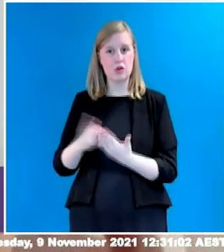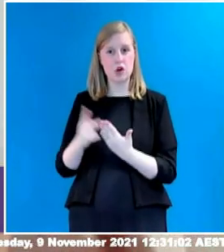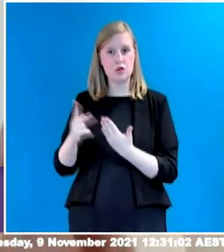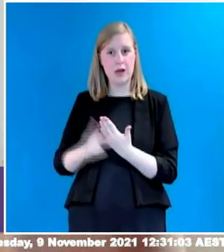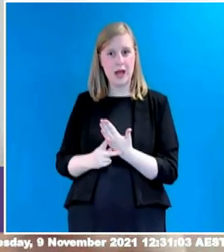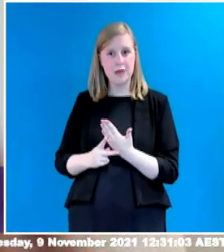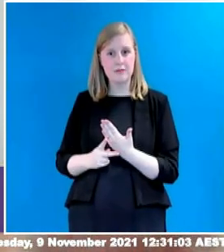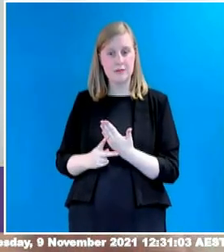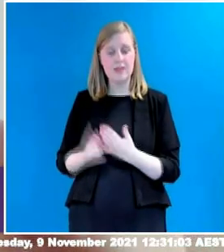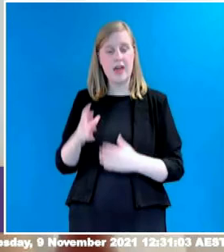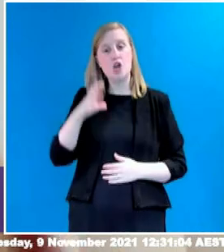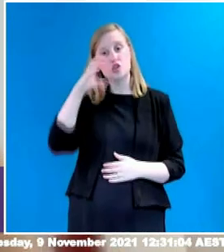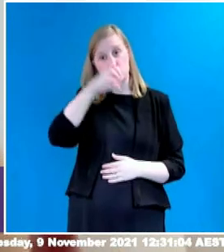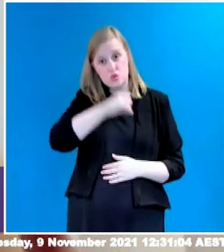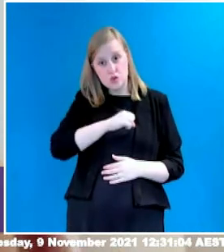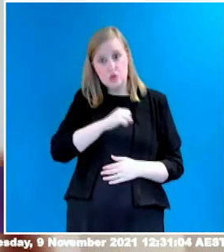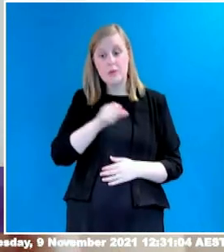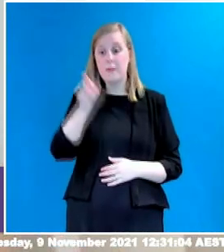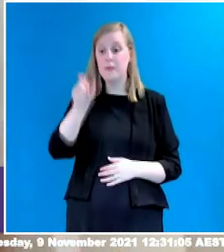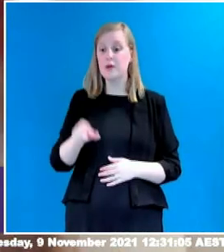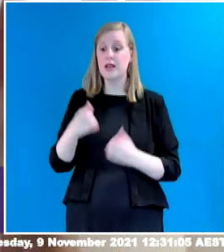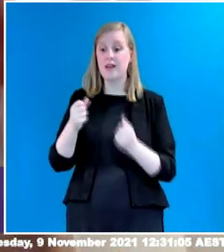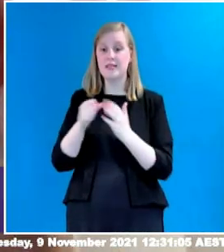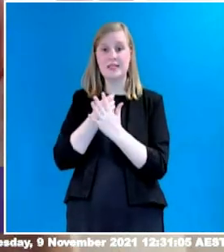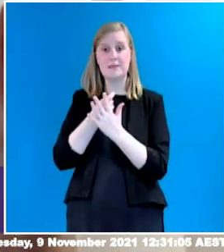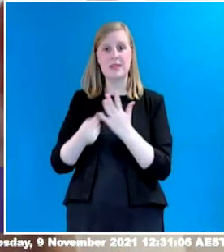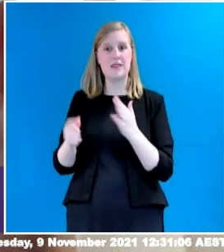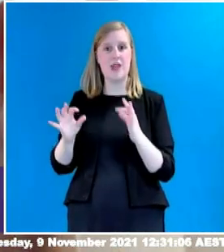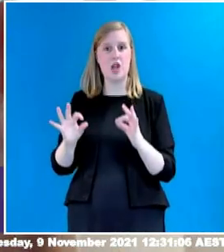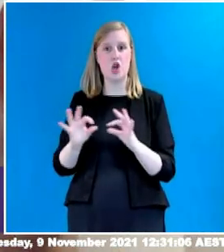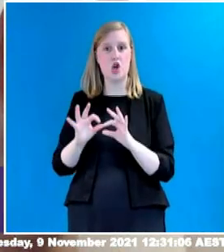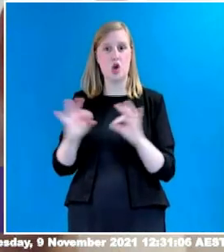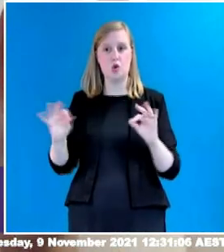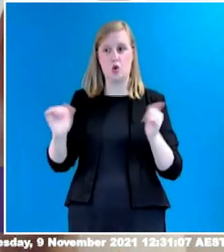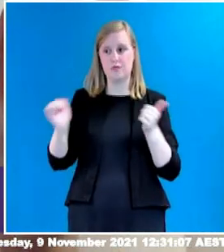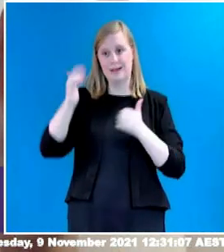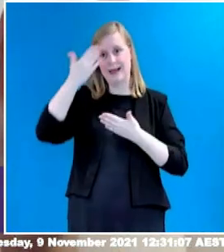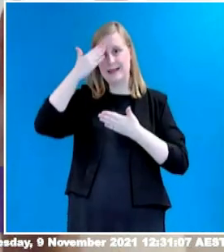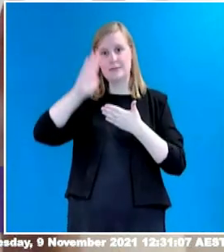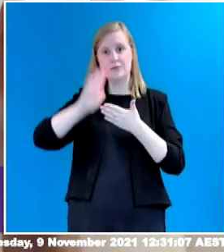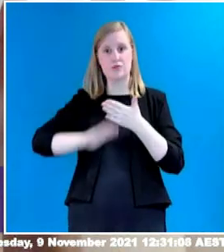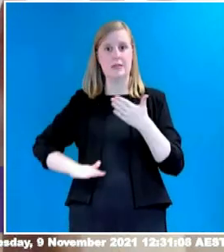As evidence of that, I will refer to your witness list from yesterday, which